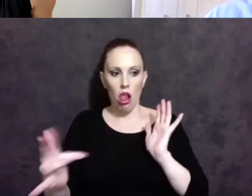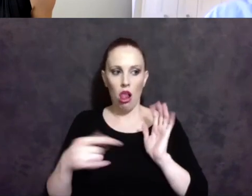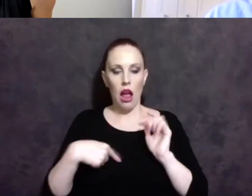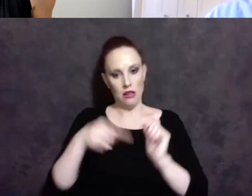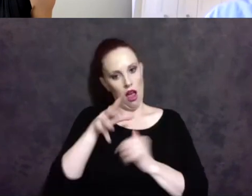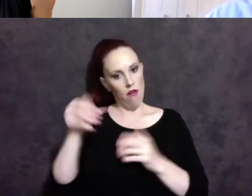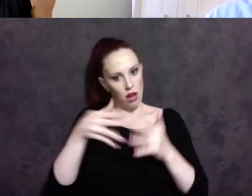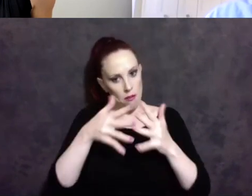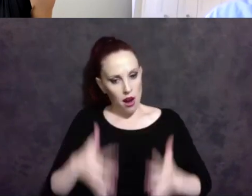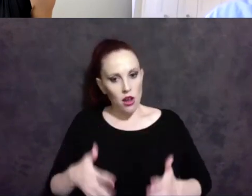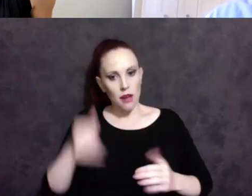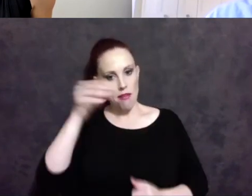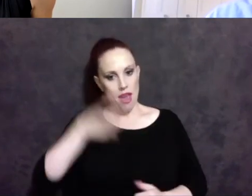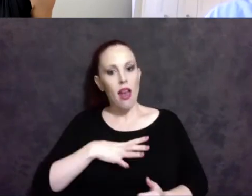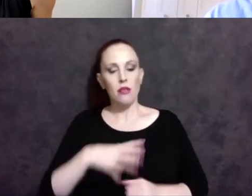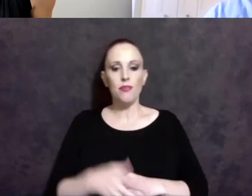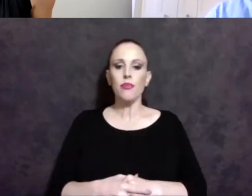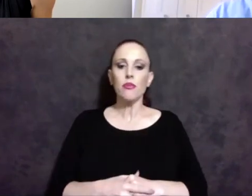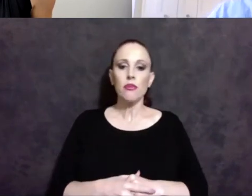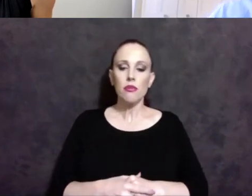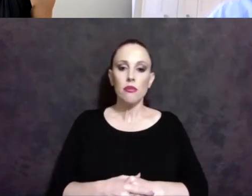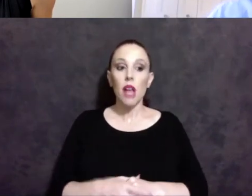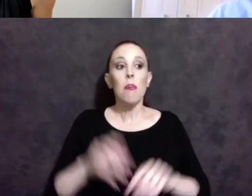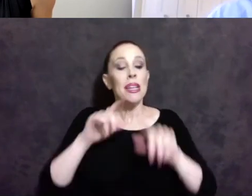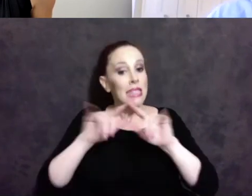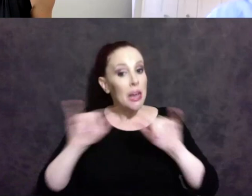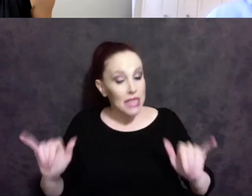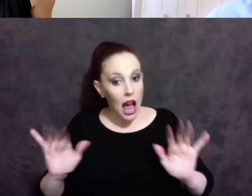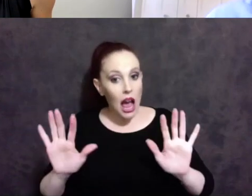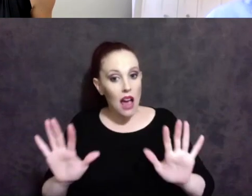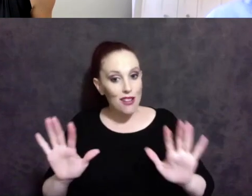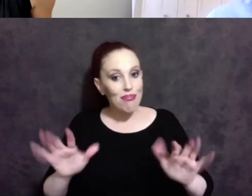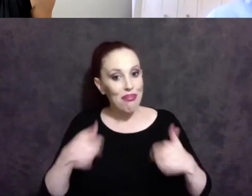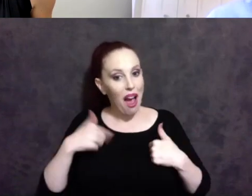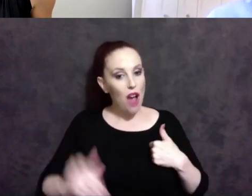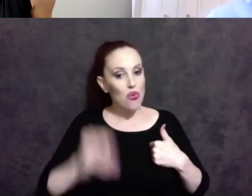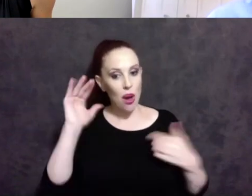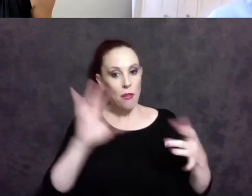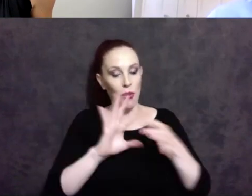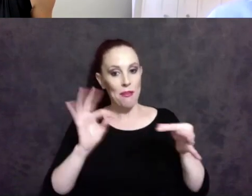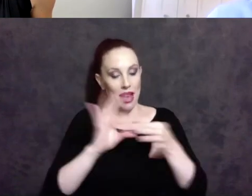will take advantage of you but at the same time I grew up with that messaging of you